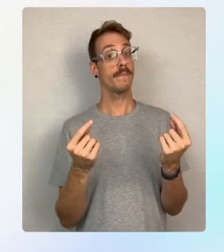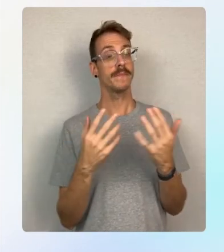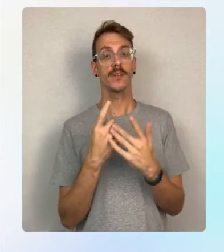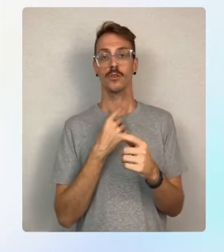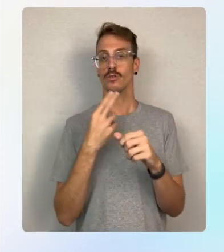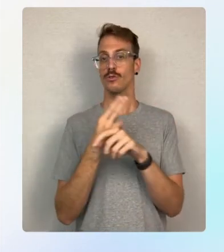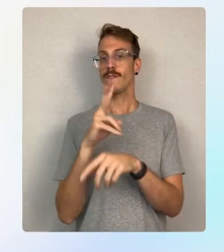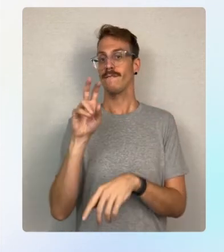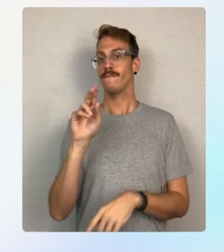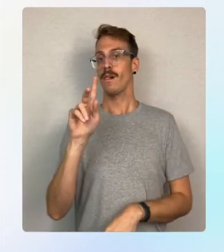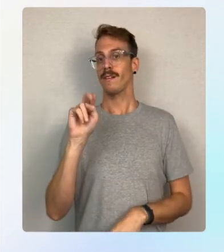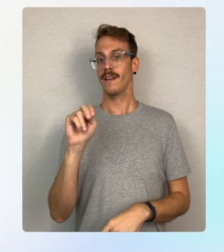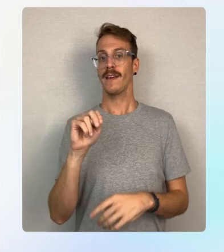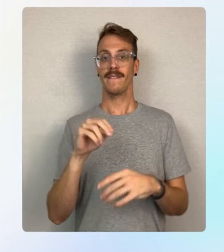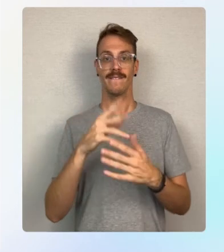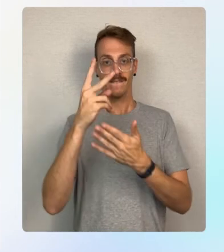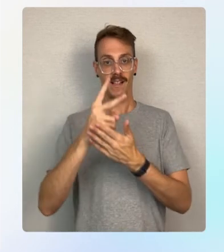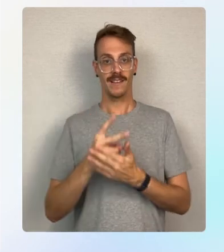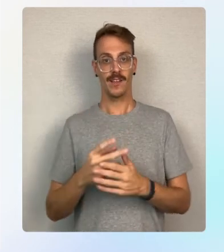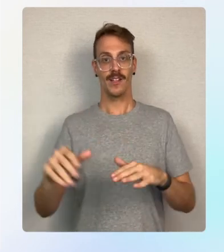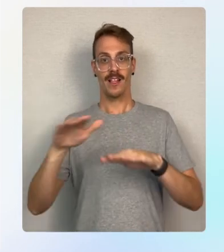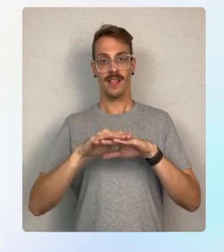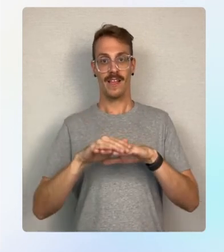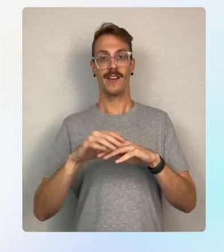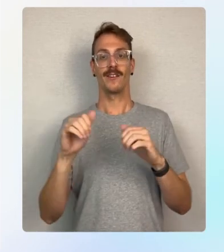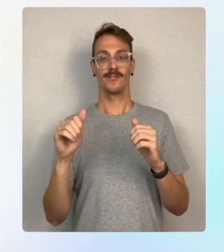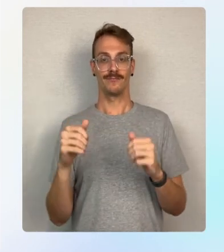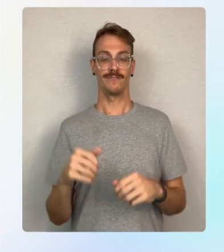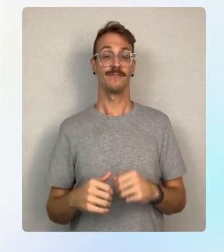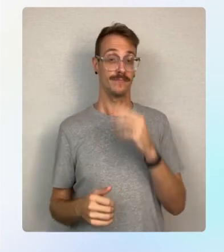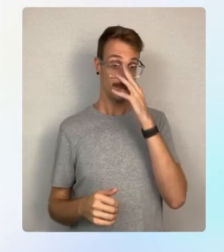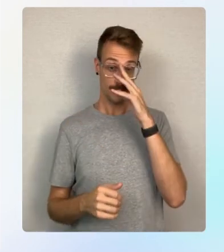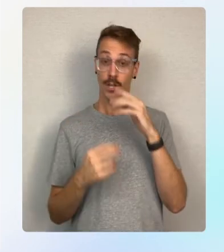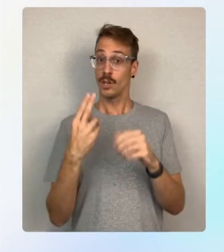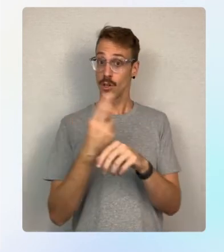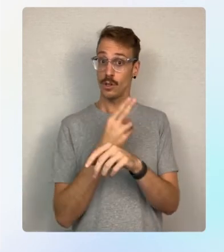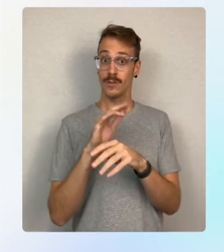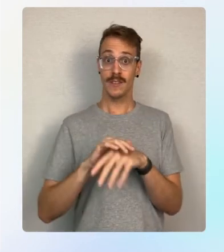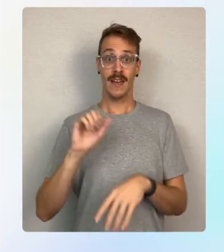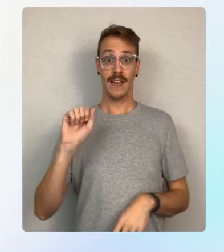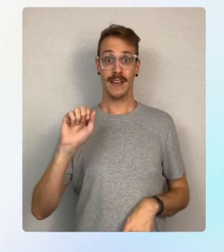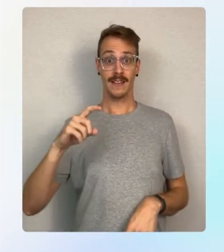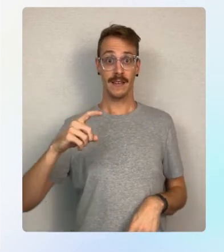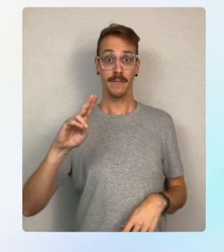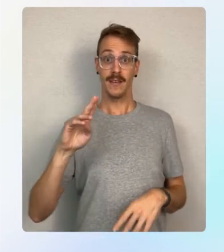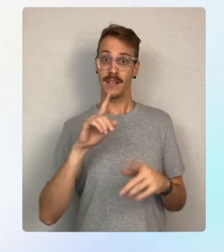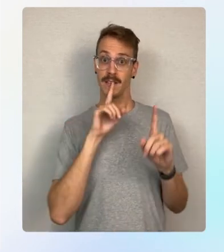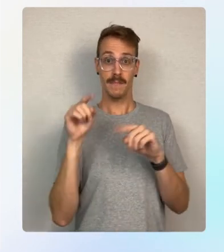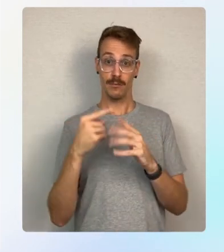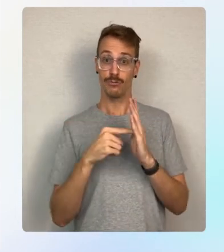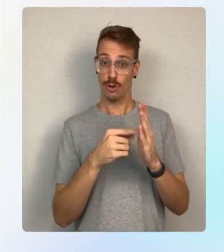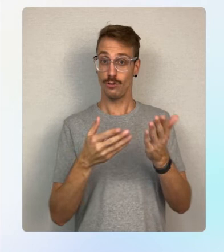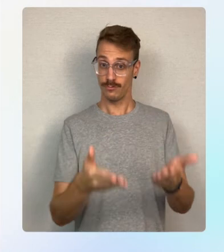then you use the Vulkan Validation Layer via setprop. Simply use the ADB command shown here.